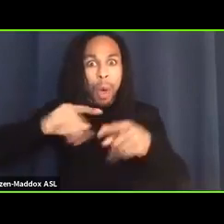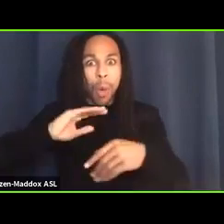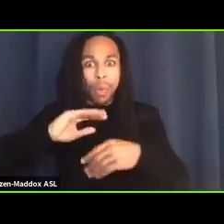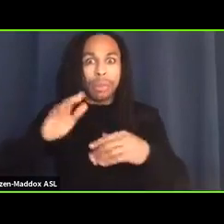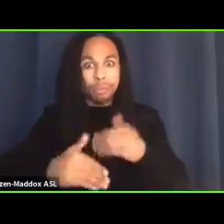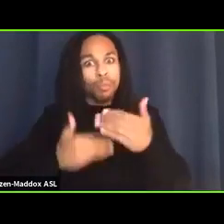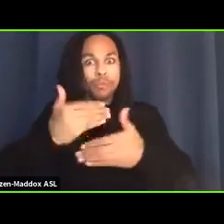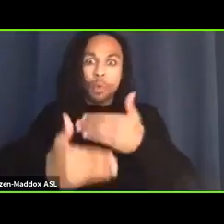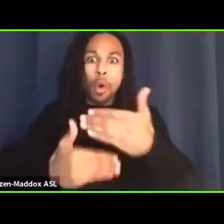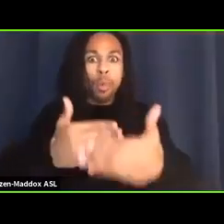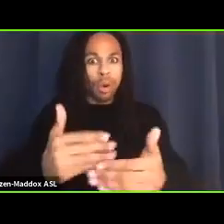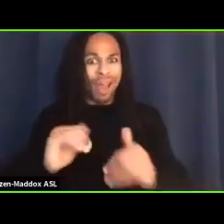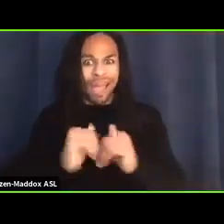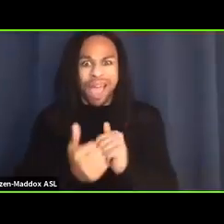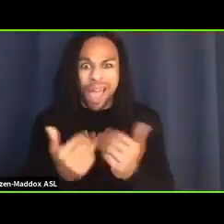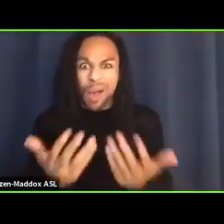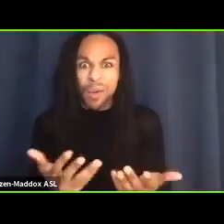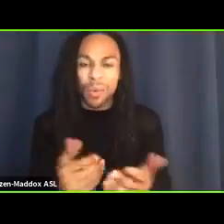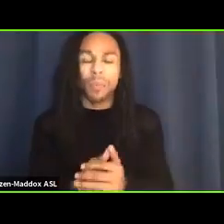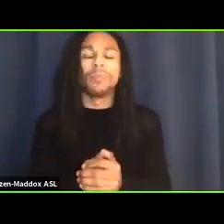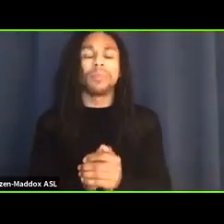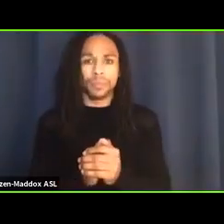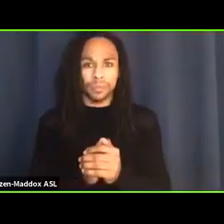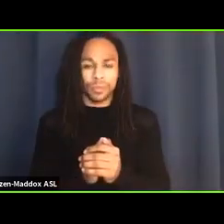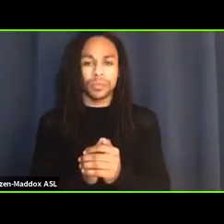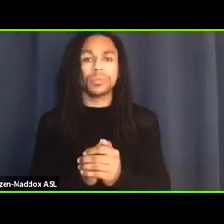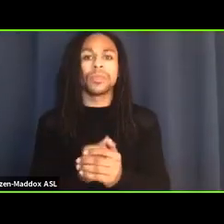to the future. One of the things that triggered